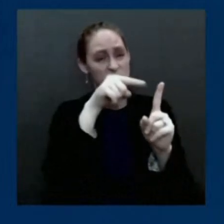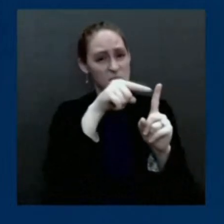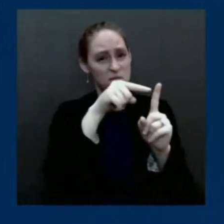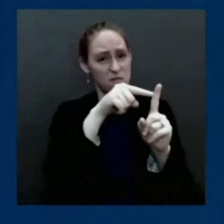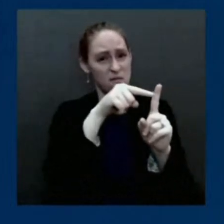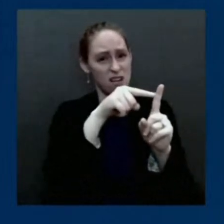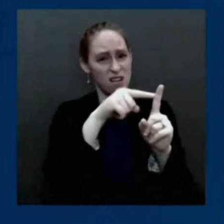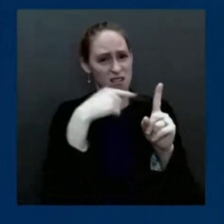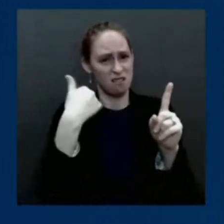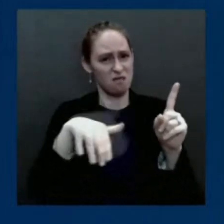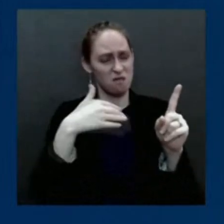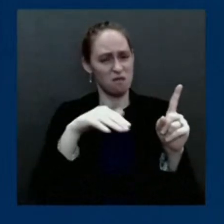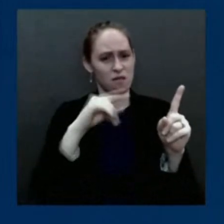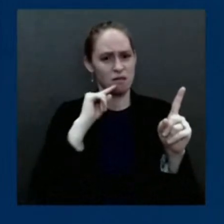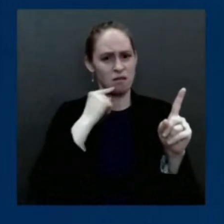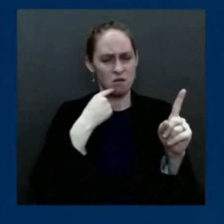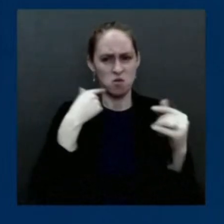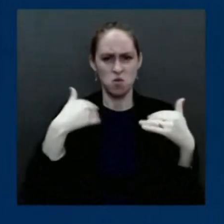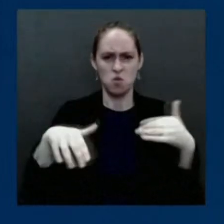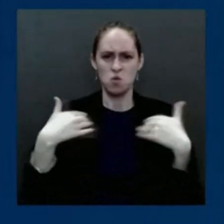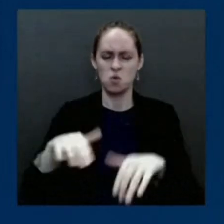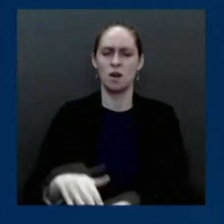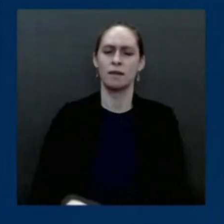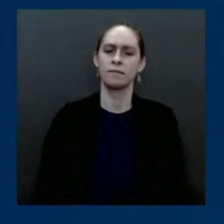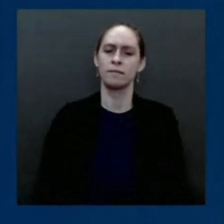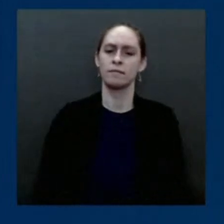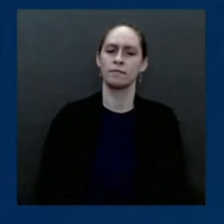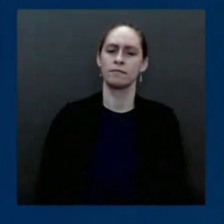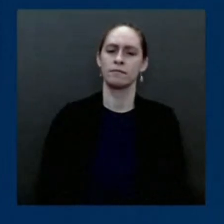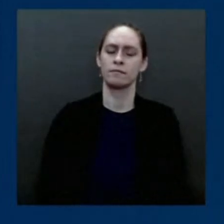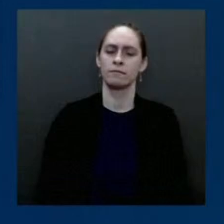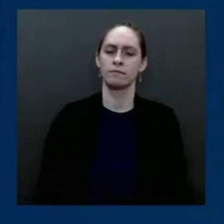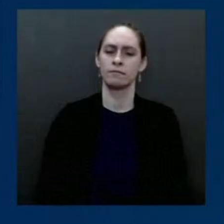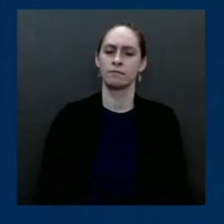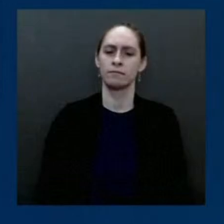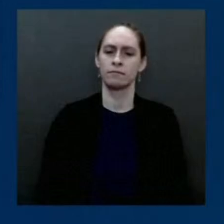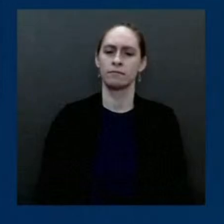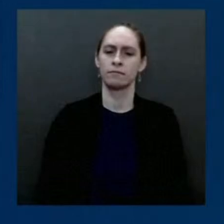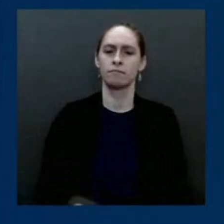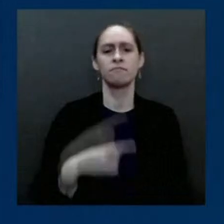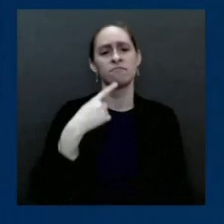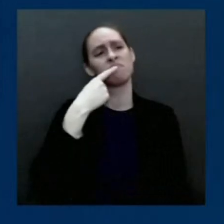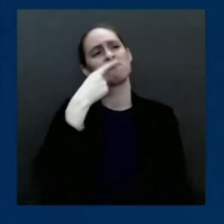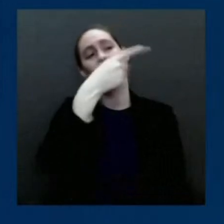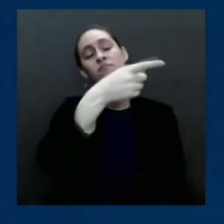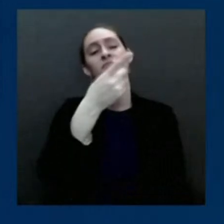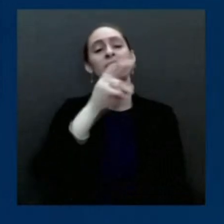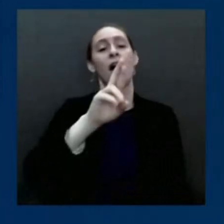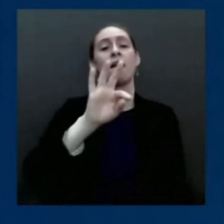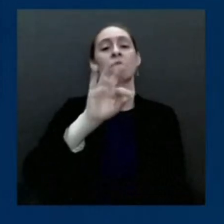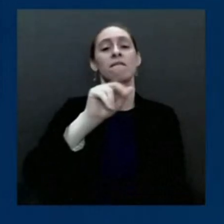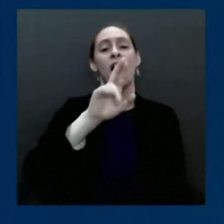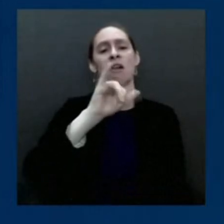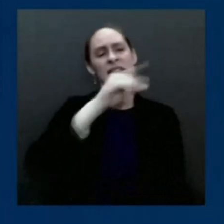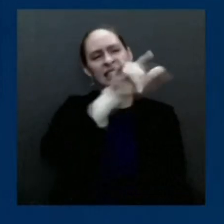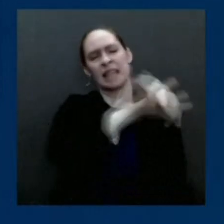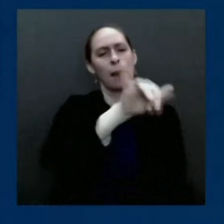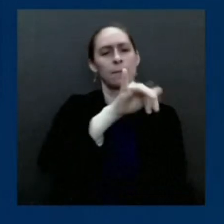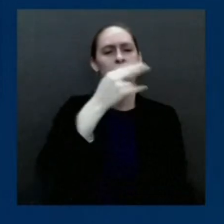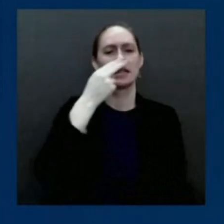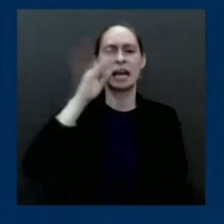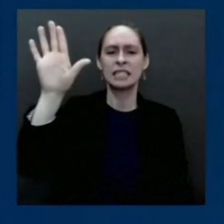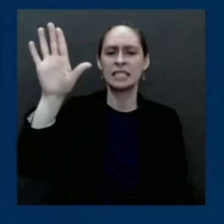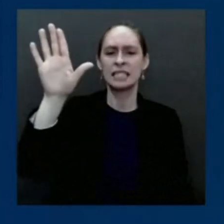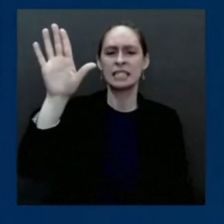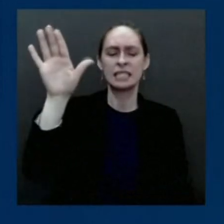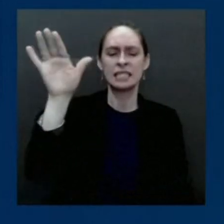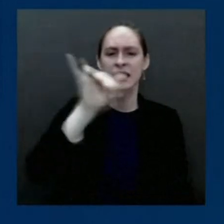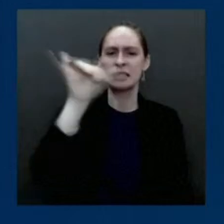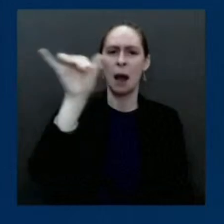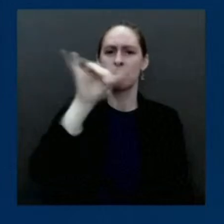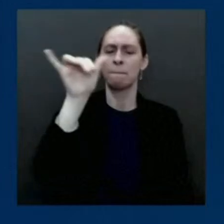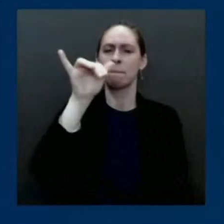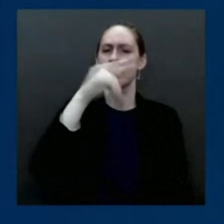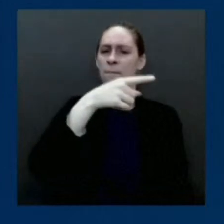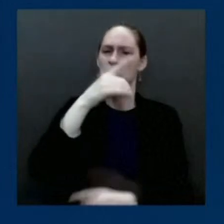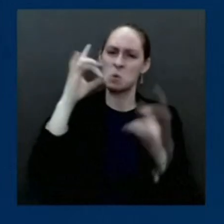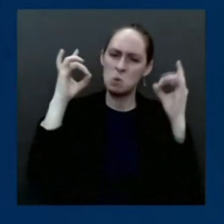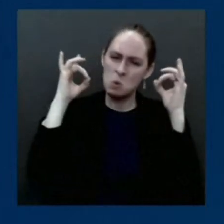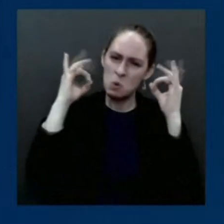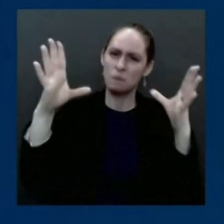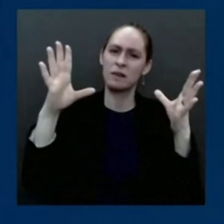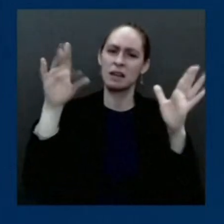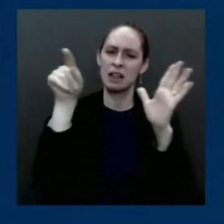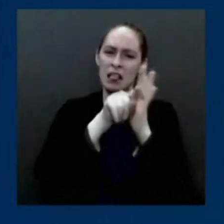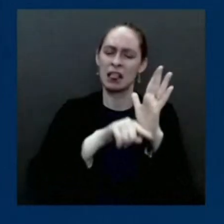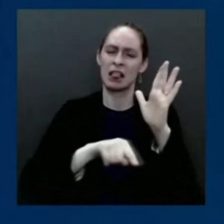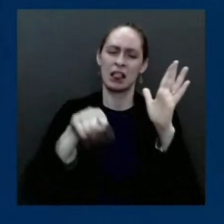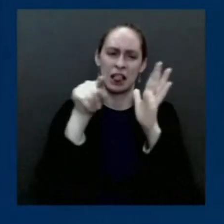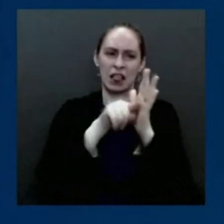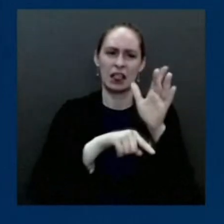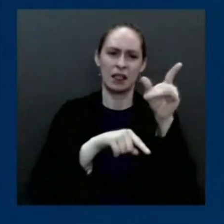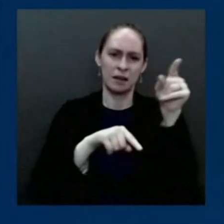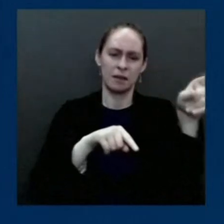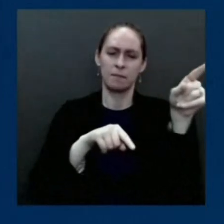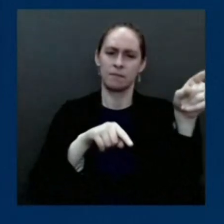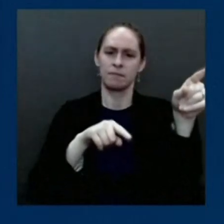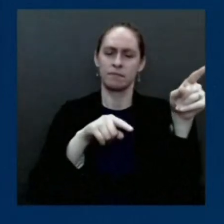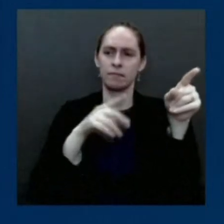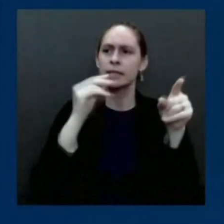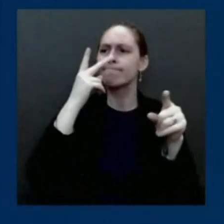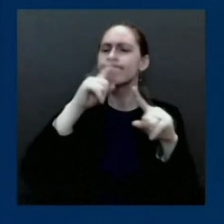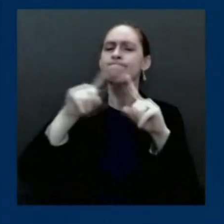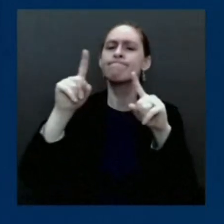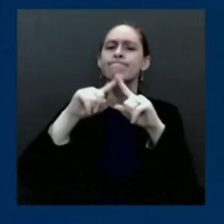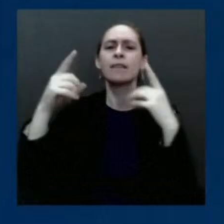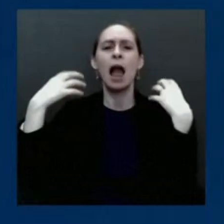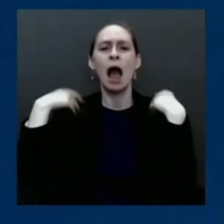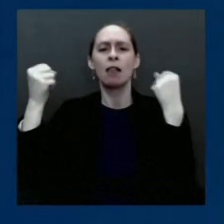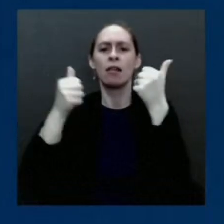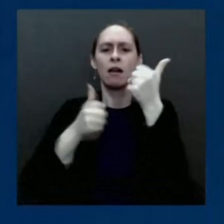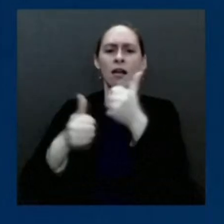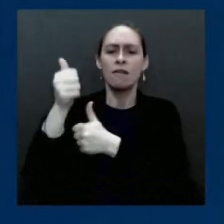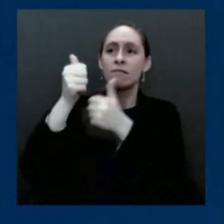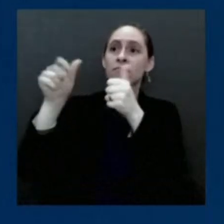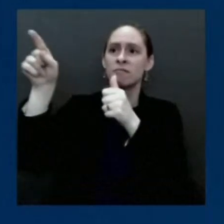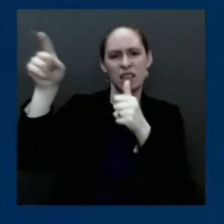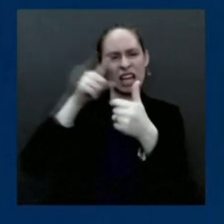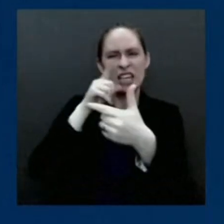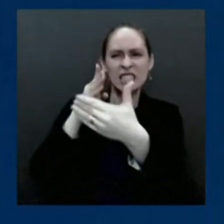SHOT AND THIS WAS BACKED UP